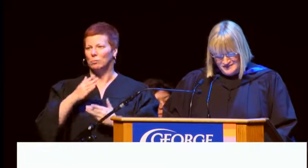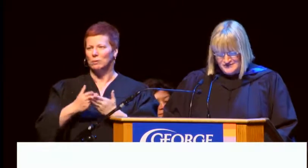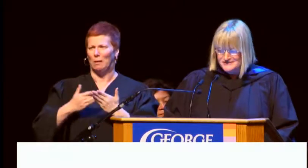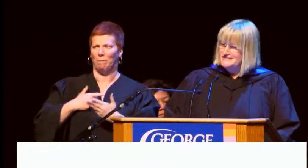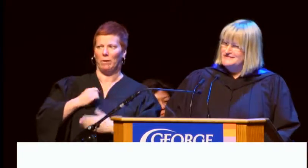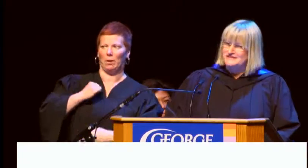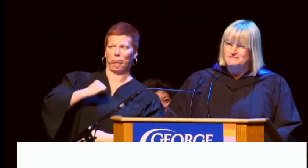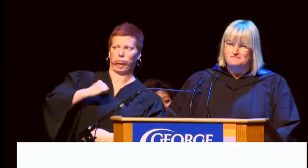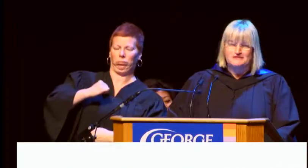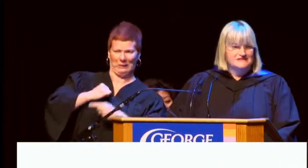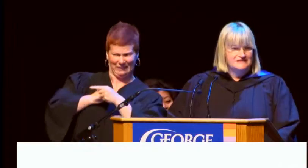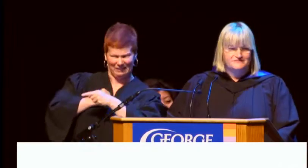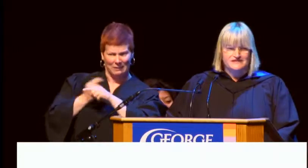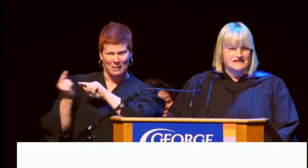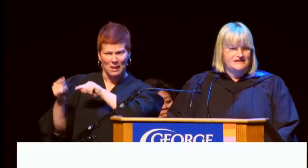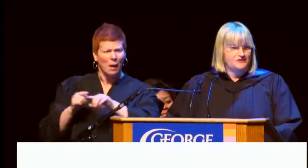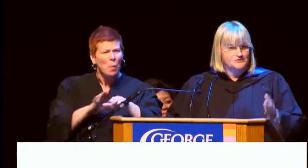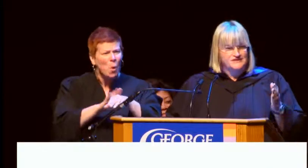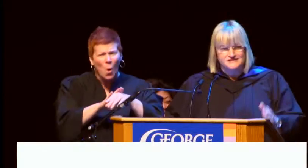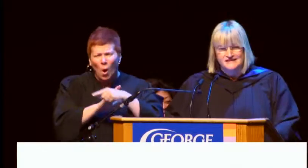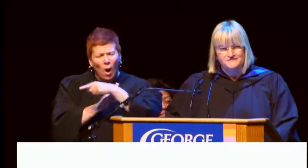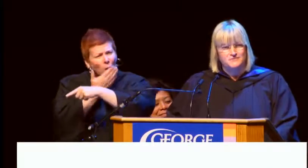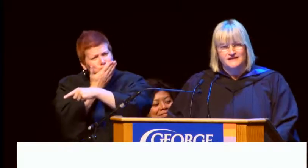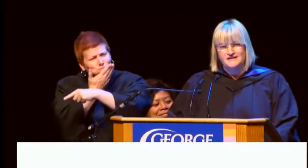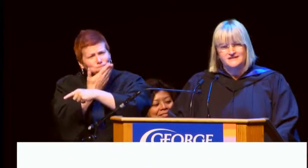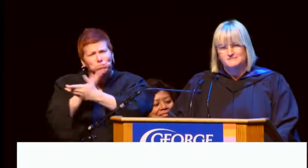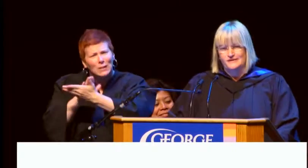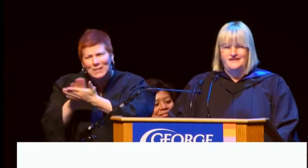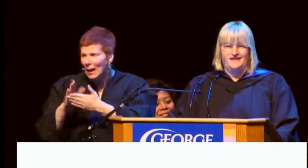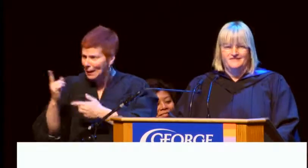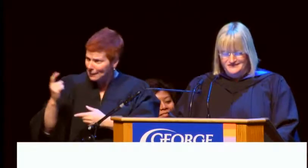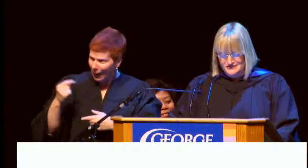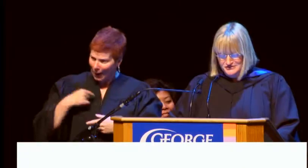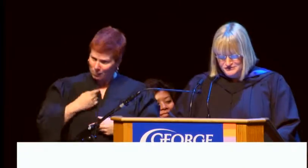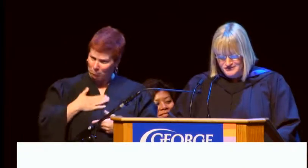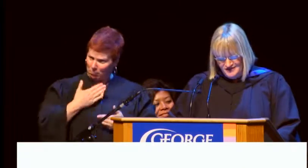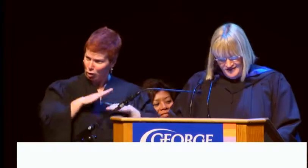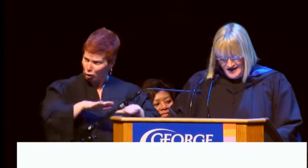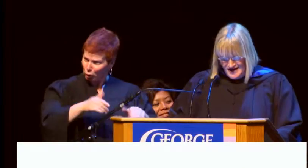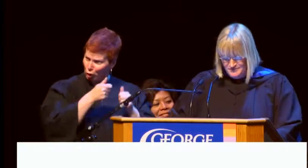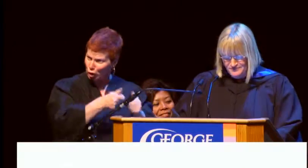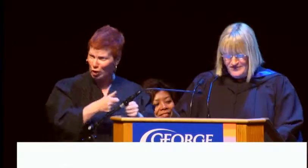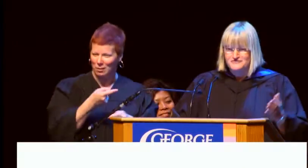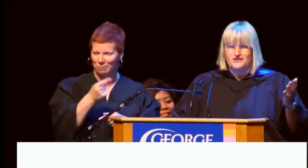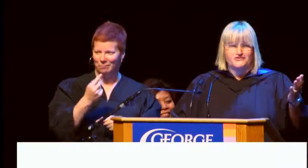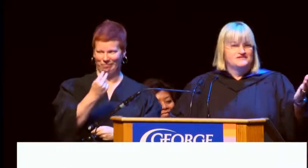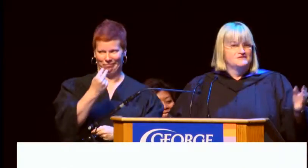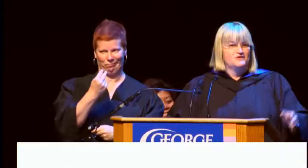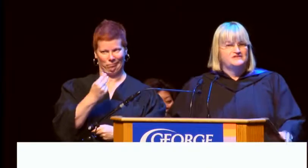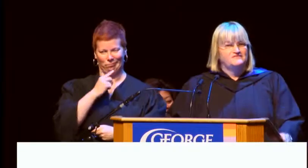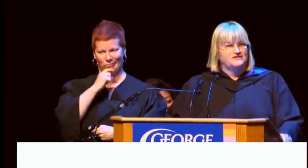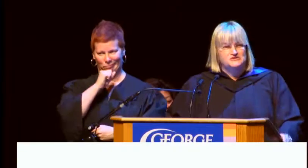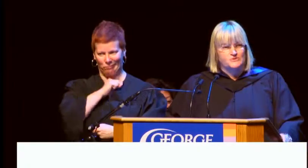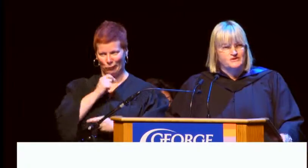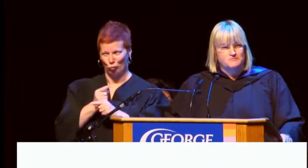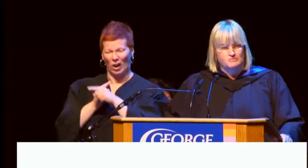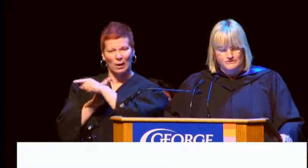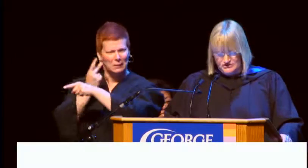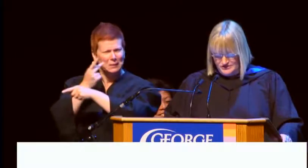WE TRIED TO TELL PEOPLE HE IS A LOVELY GUY BUT WHO WOULD LISTEN? SURE! THEY HAVE SEEN HIM ON TV SWEARING UP A BLUE STREAK.